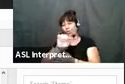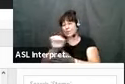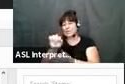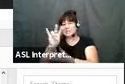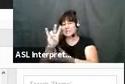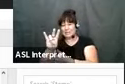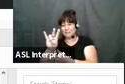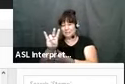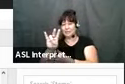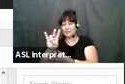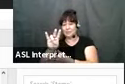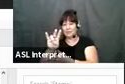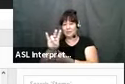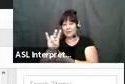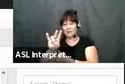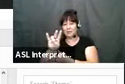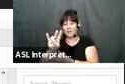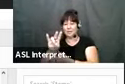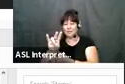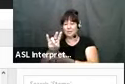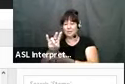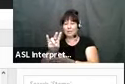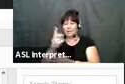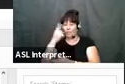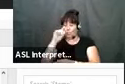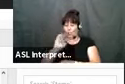or again for Sonoma County, that would be somewhere between